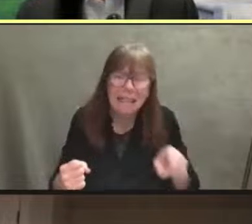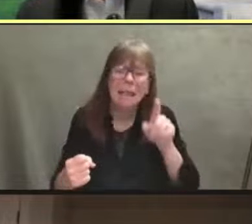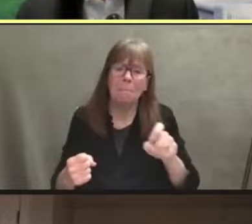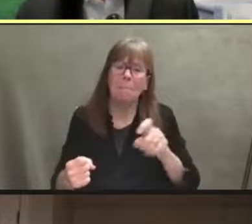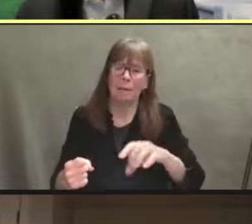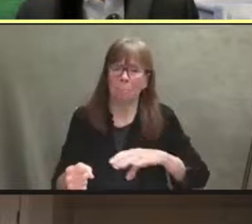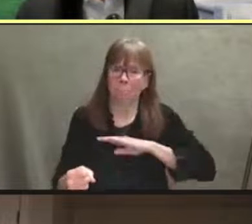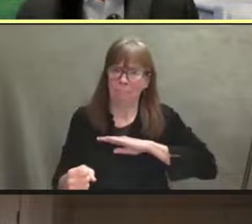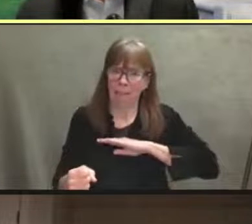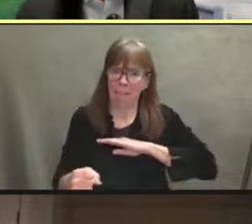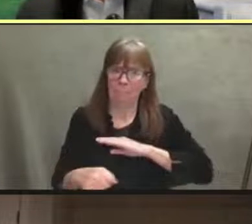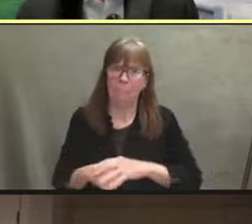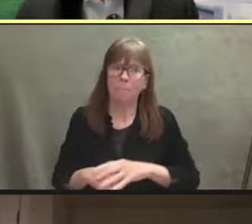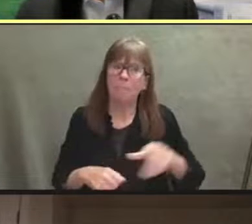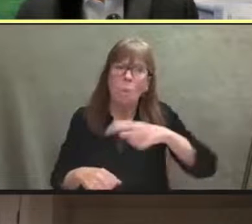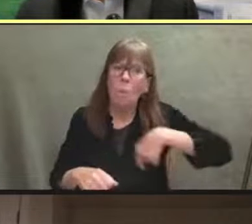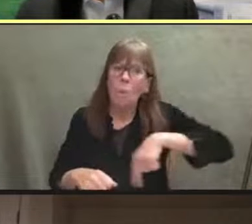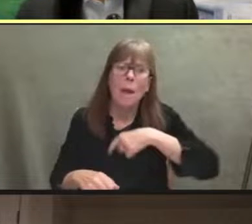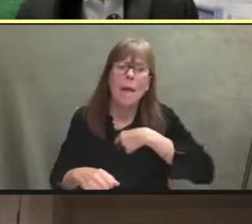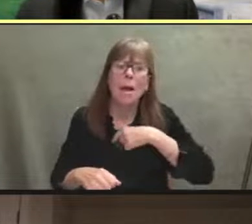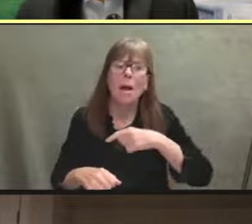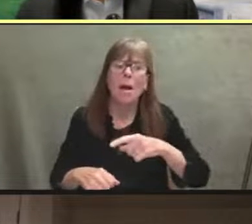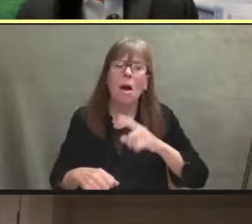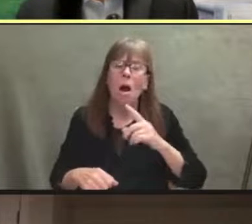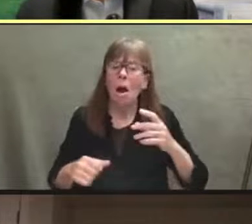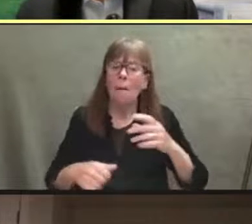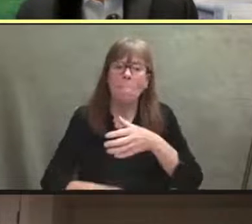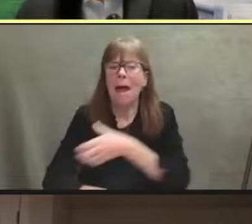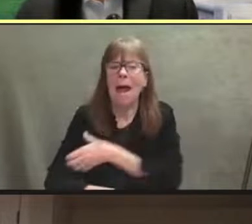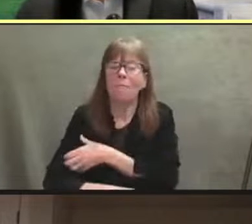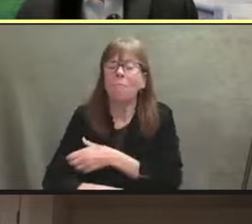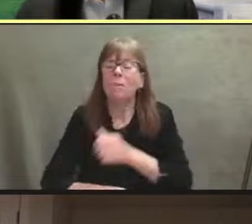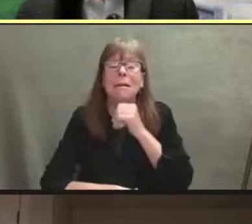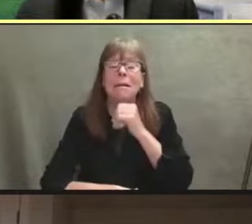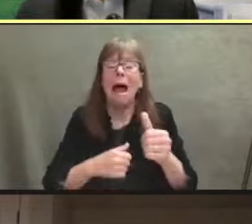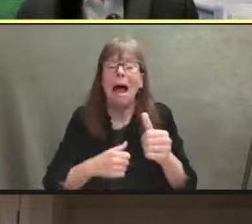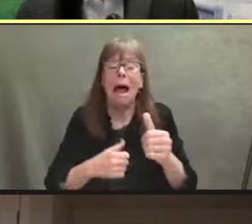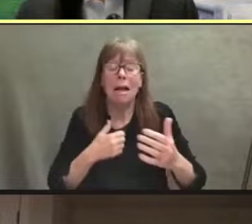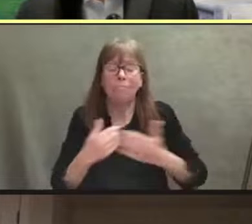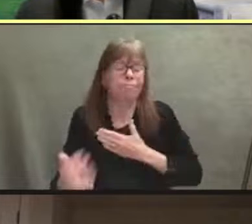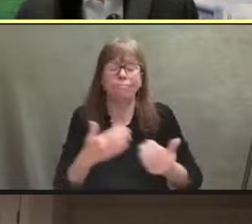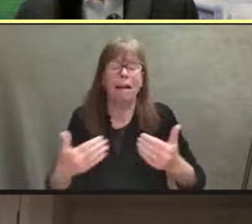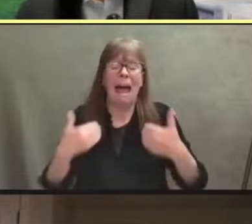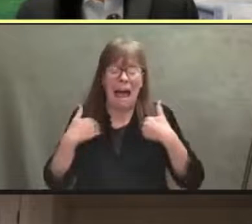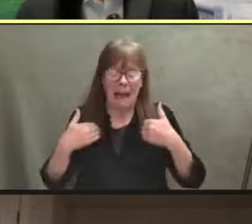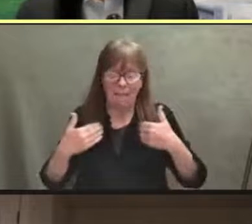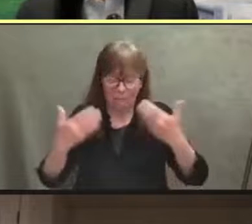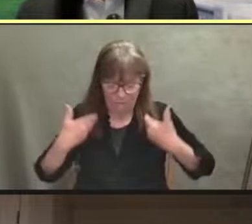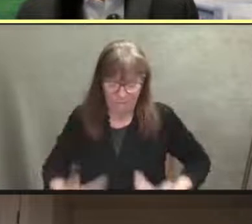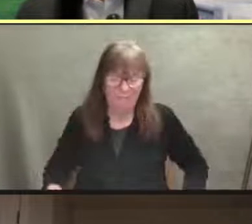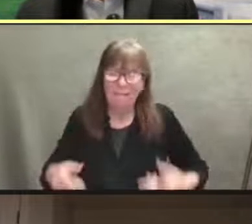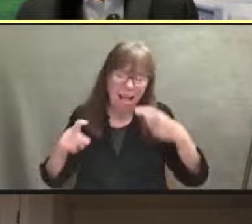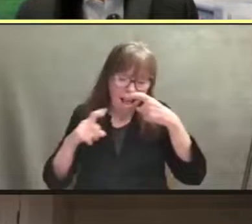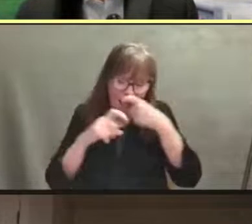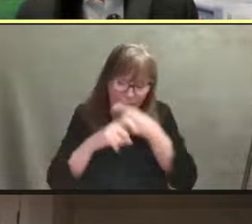We are powerful, not despite complexities of our bodies, but because of them. We move together